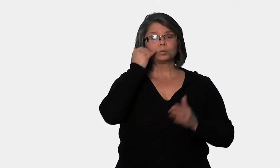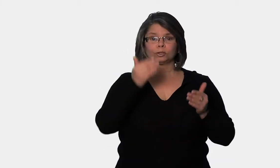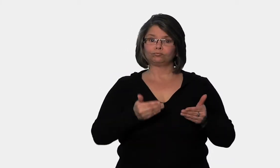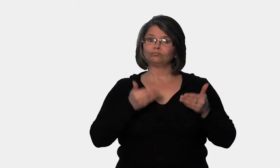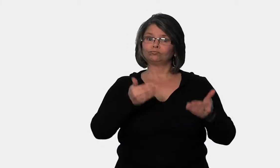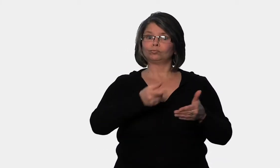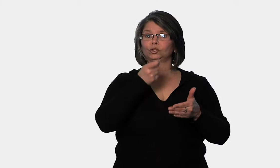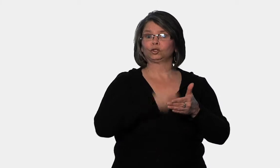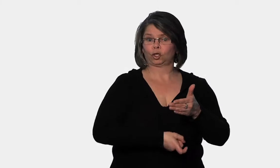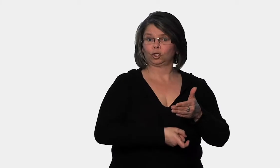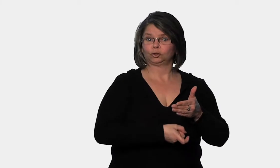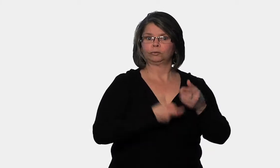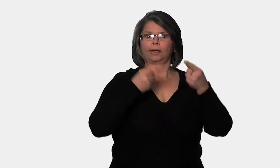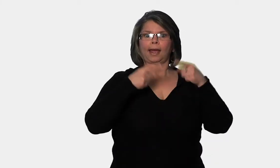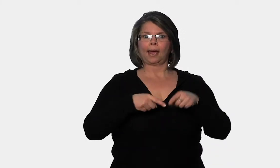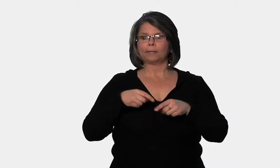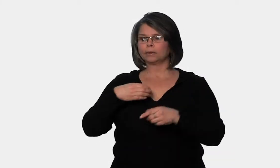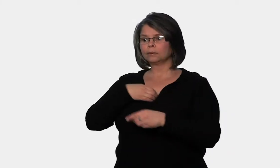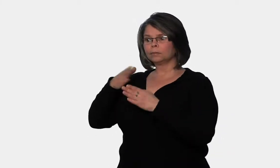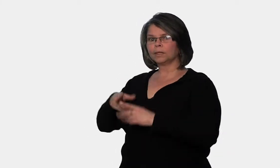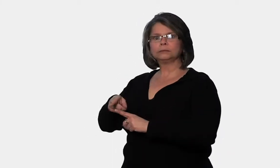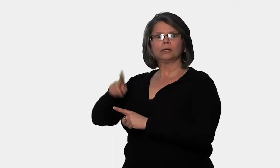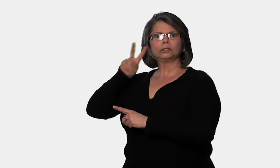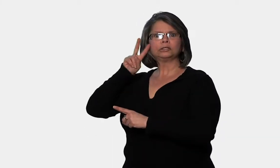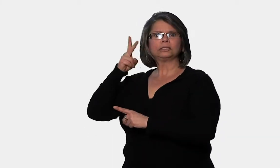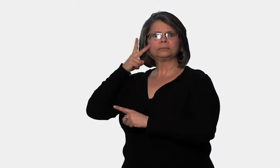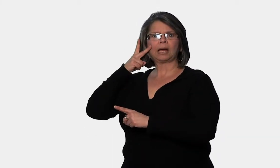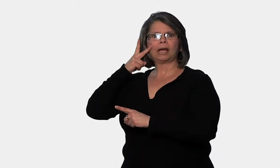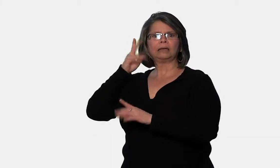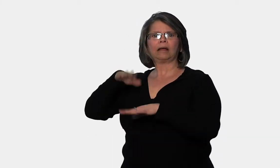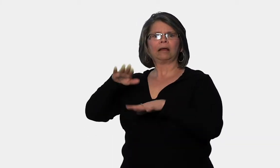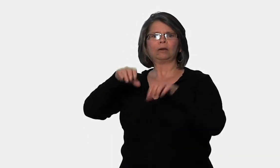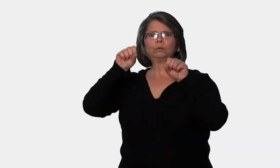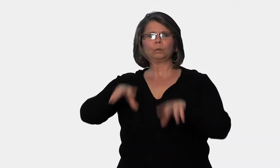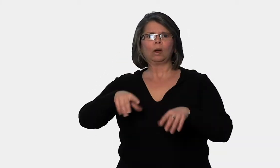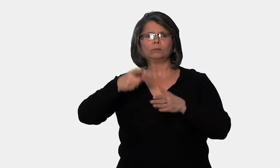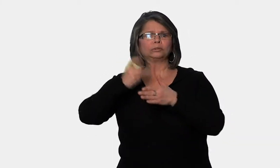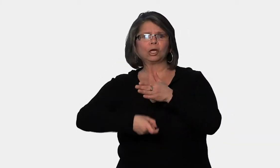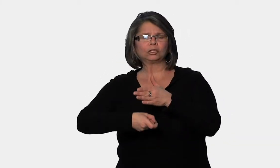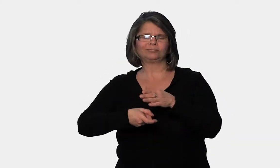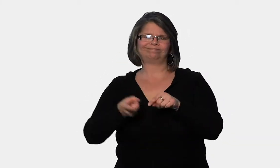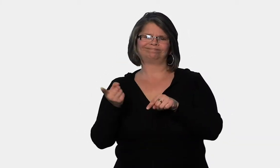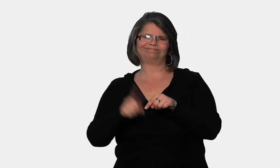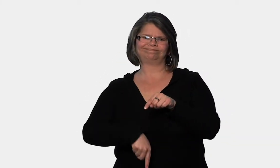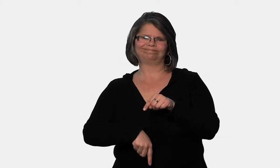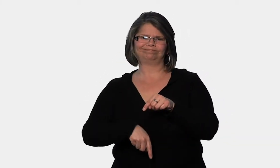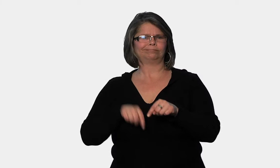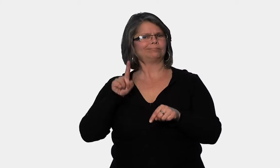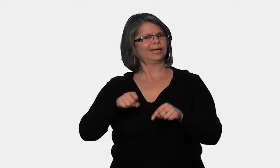Once a charge has been laid, the complainant cannot have a charge withdrawn.